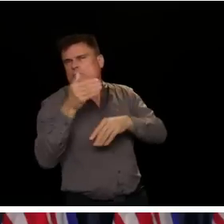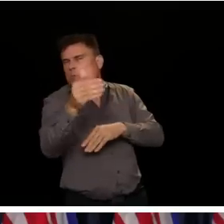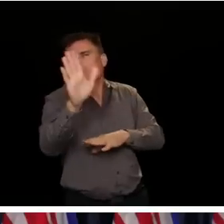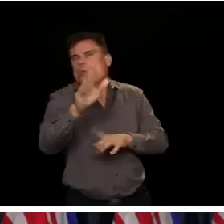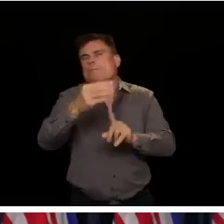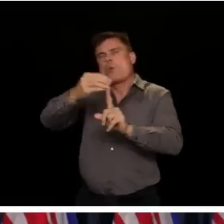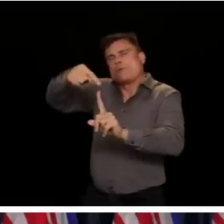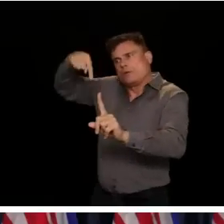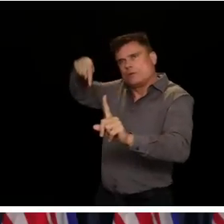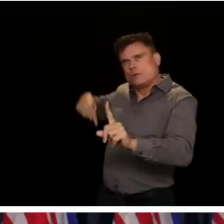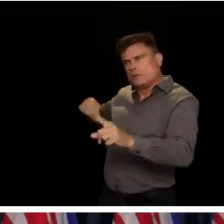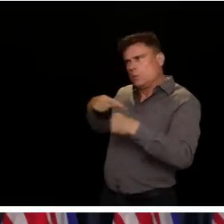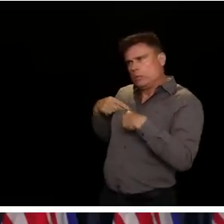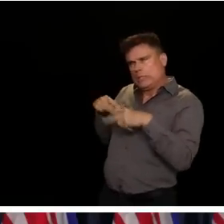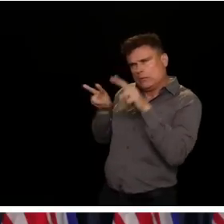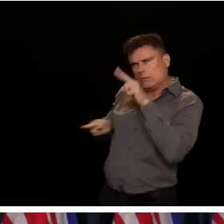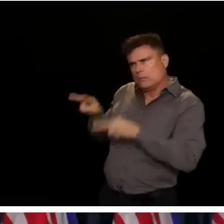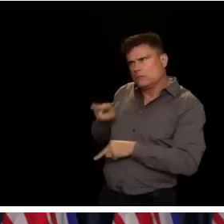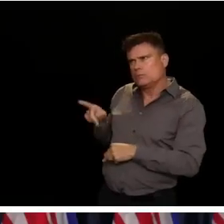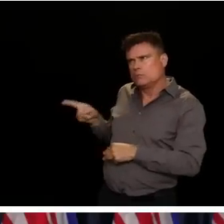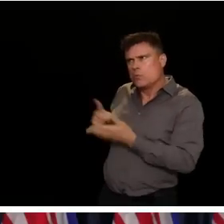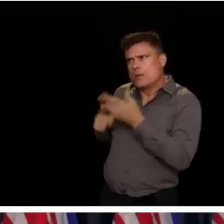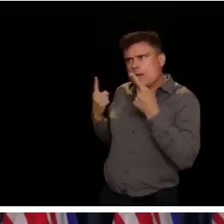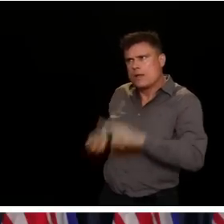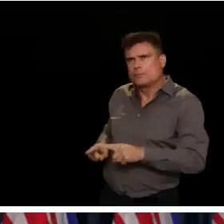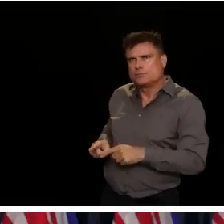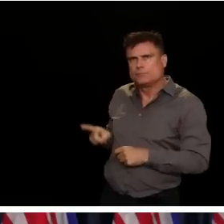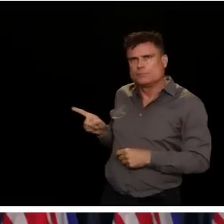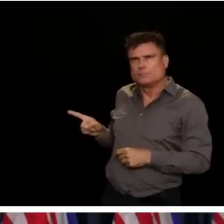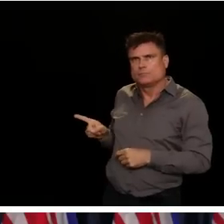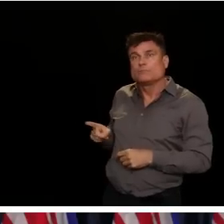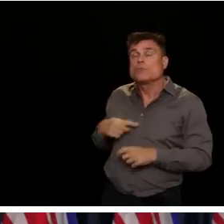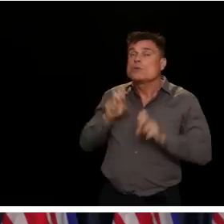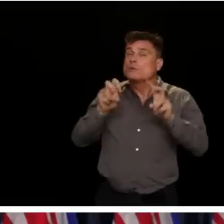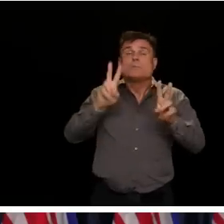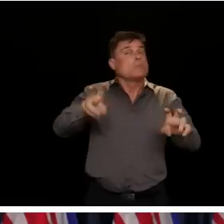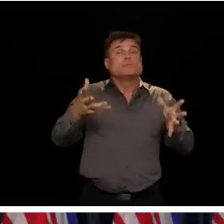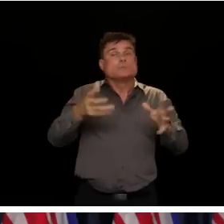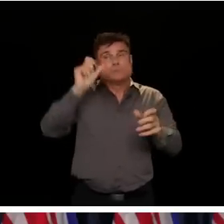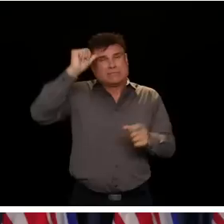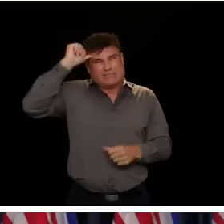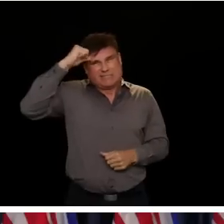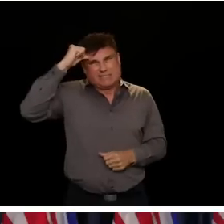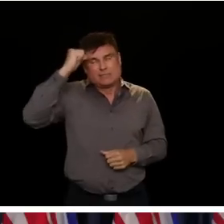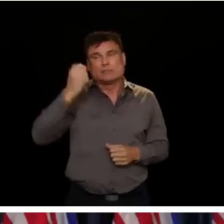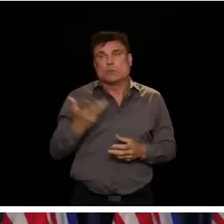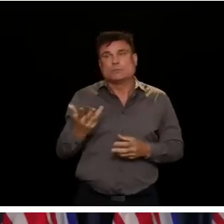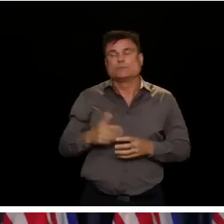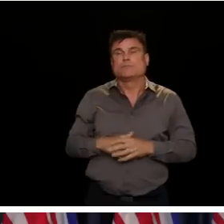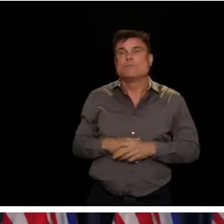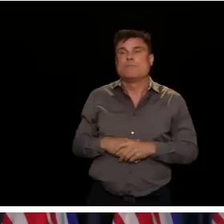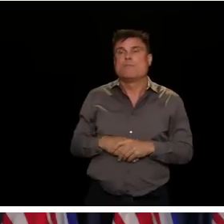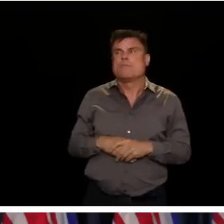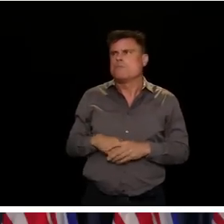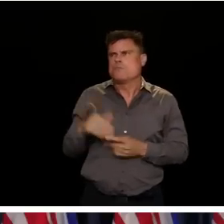they are multiple actions we put in place and they cannot detect all of those actions. If we have more contact in retail spaces, for